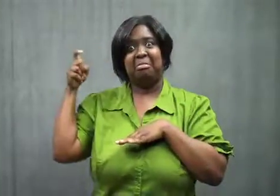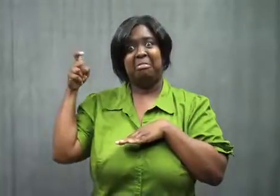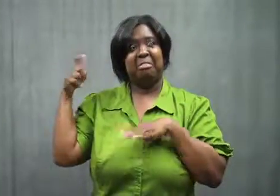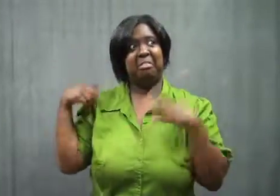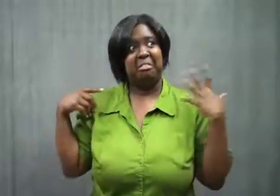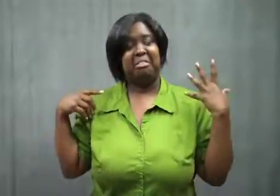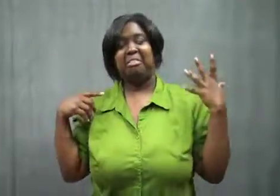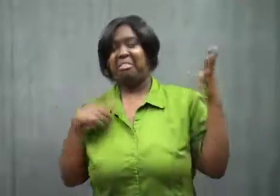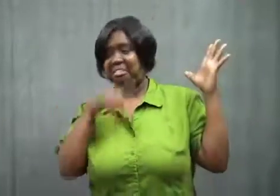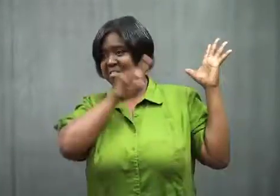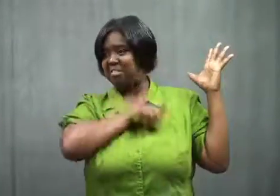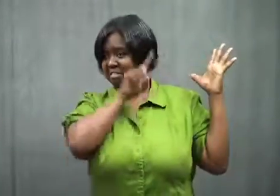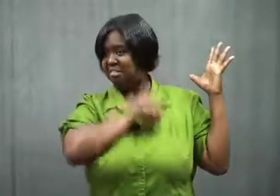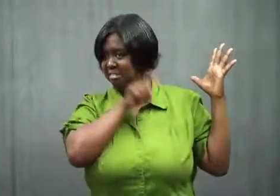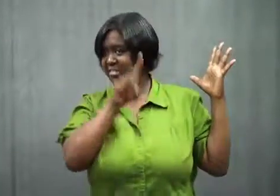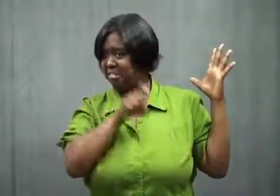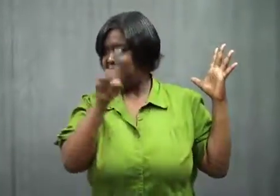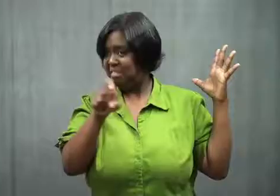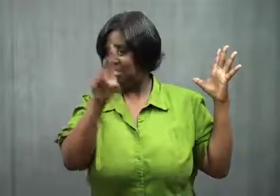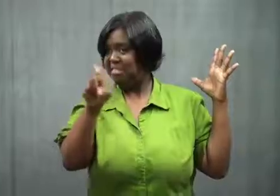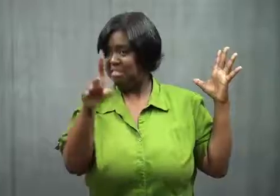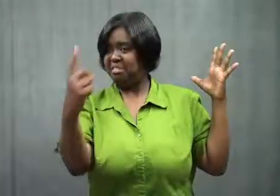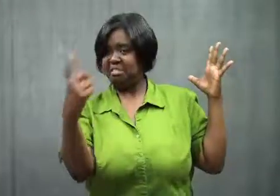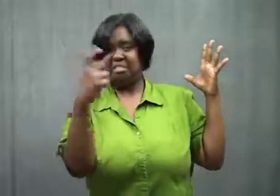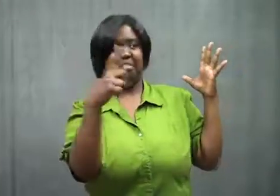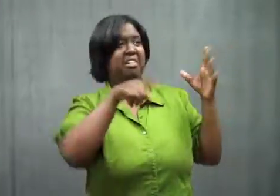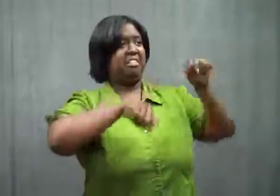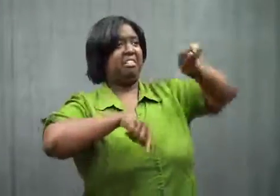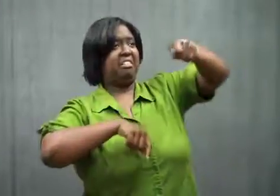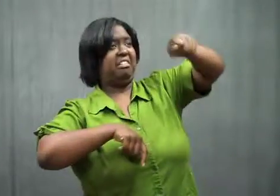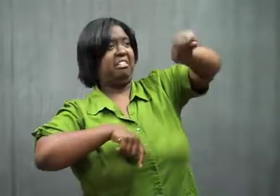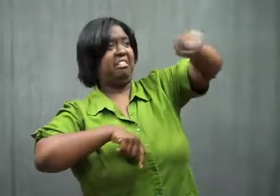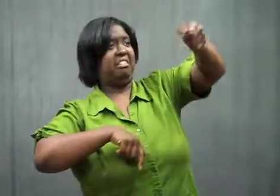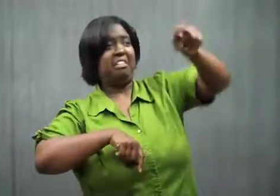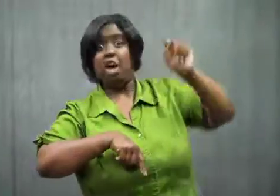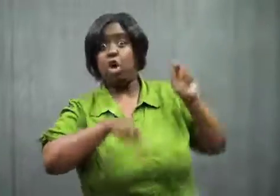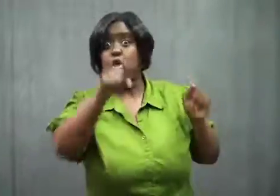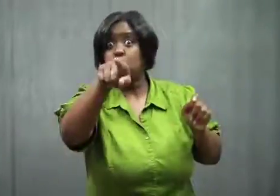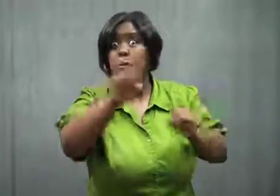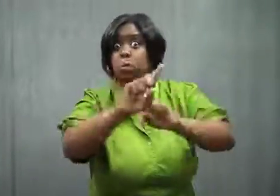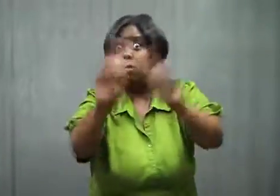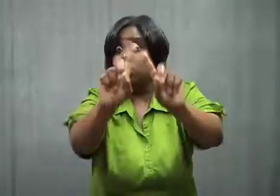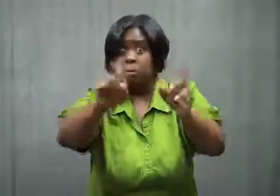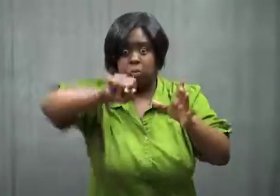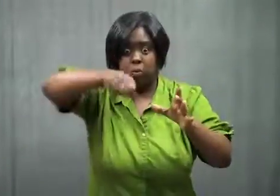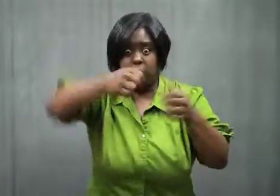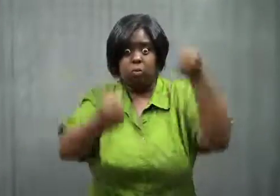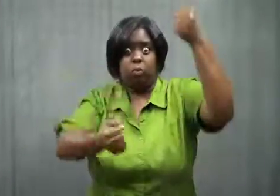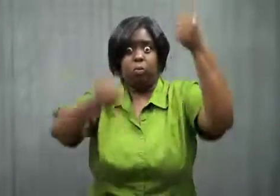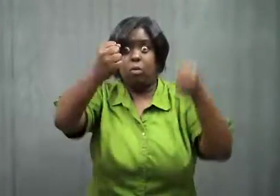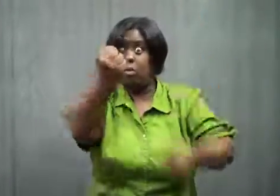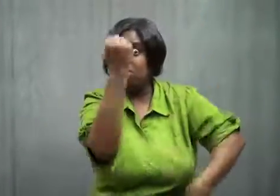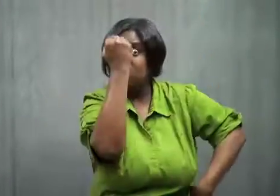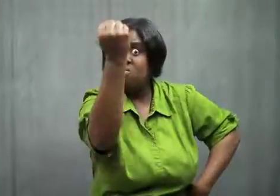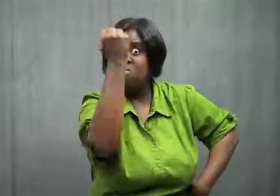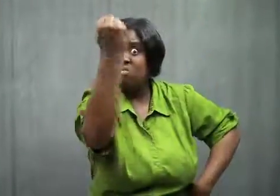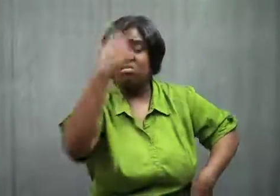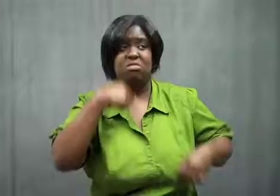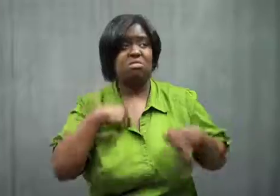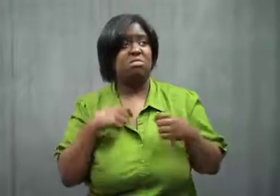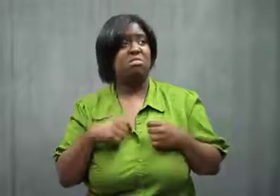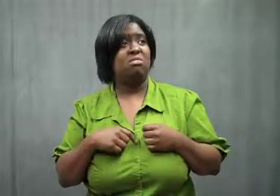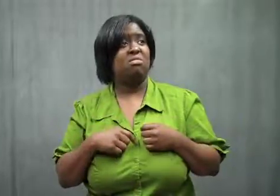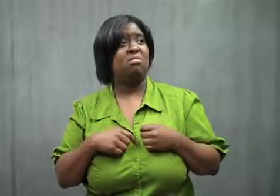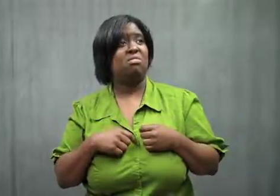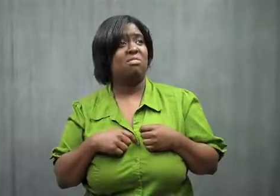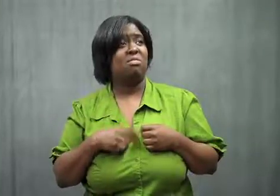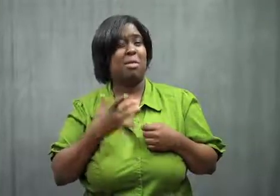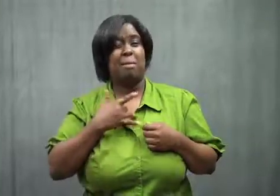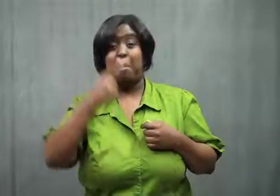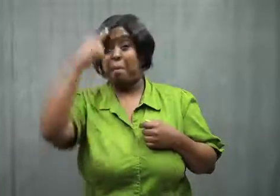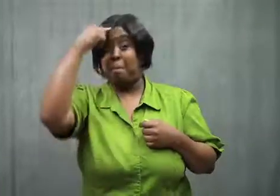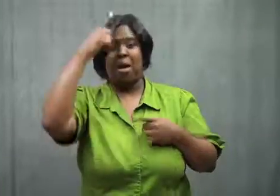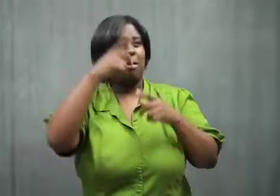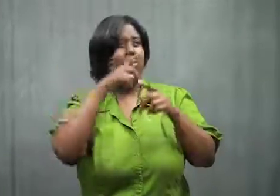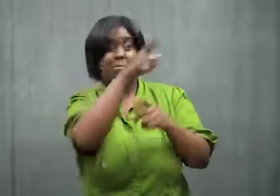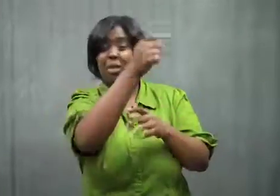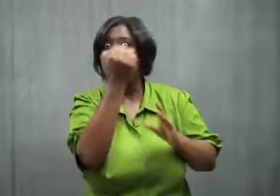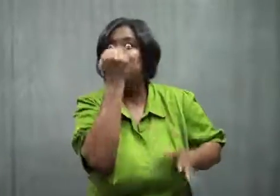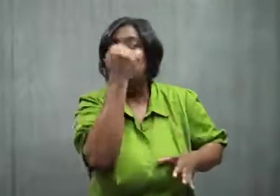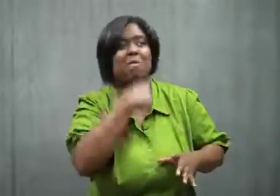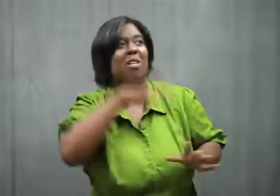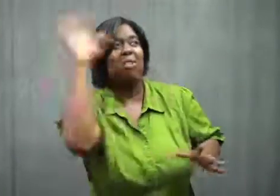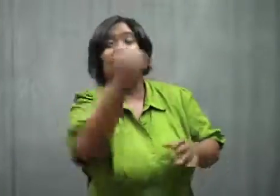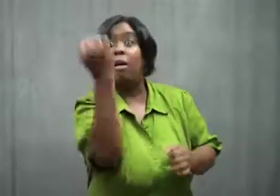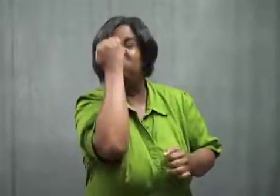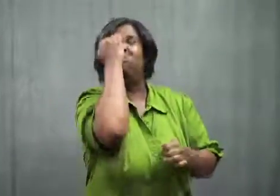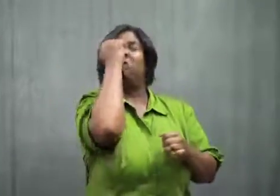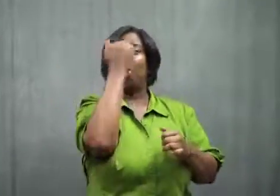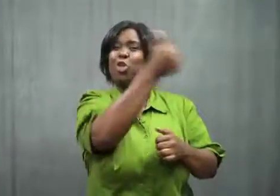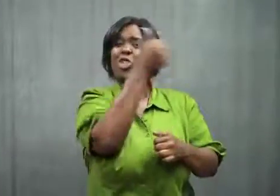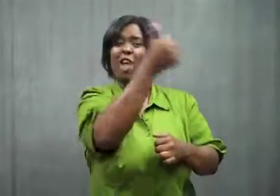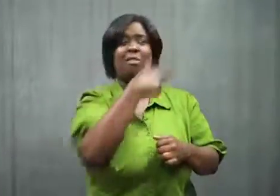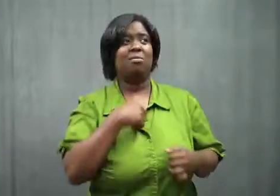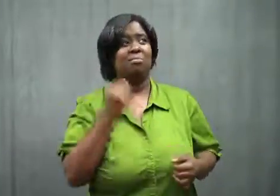I started to walk, then asked her for the key. She gestured that I better not try driving.